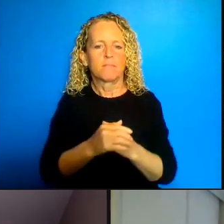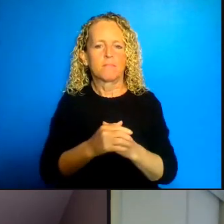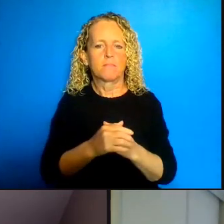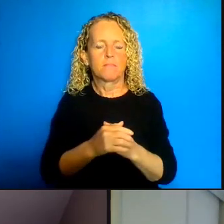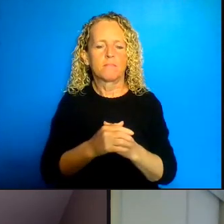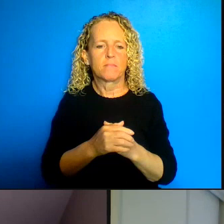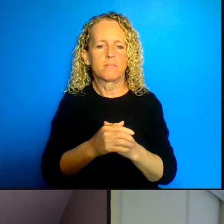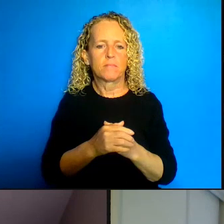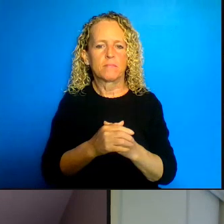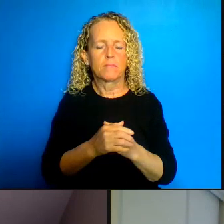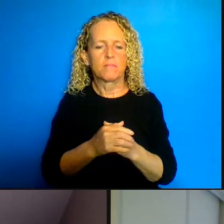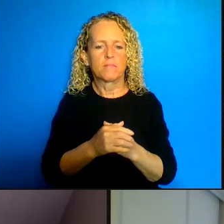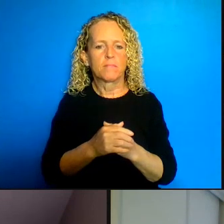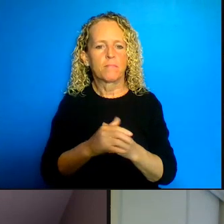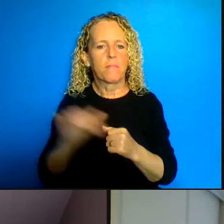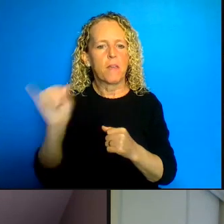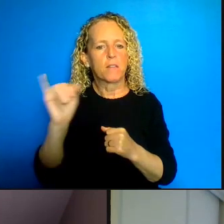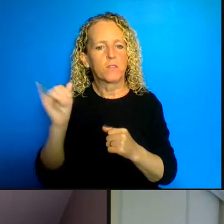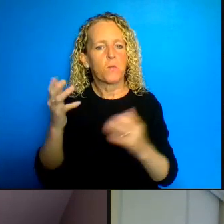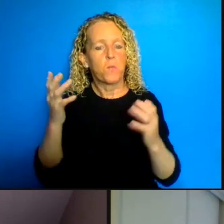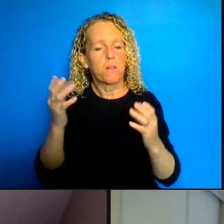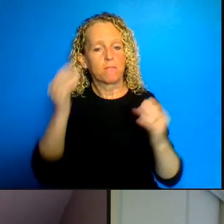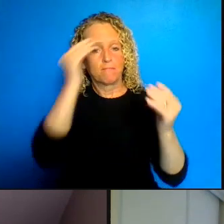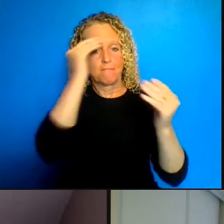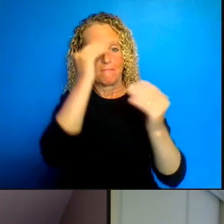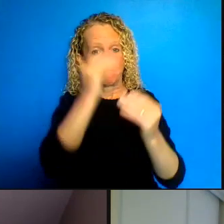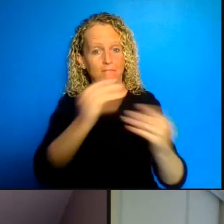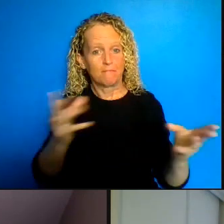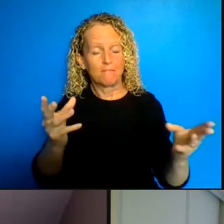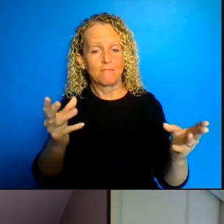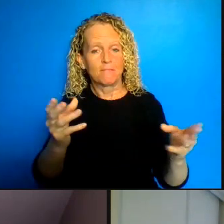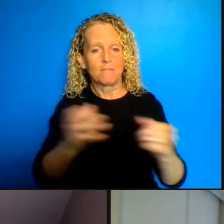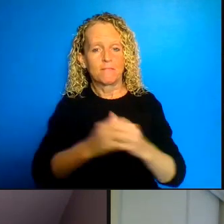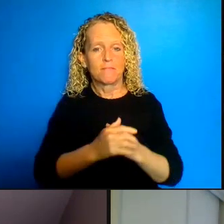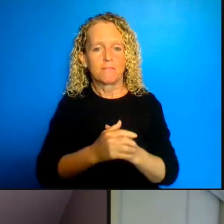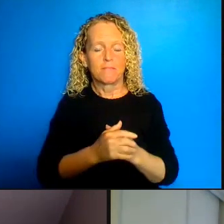very proud and I'm very happy to announce that the three panelists today